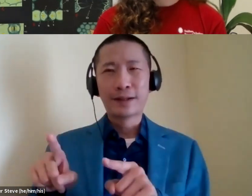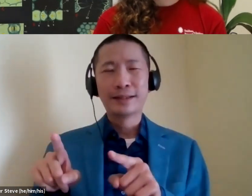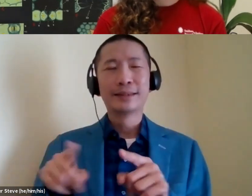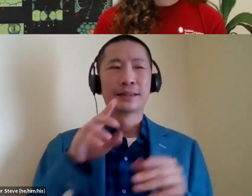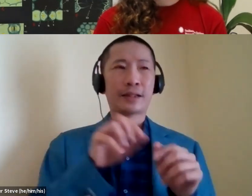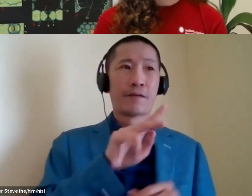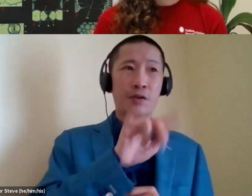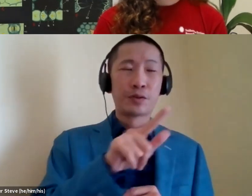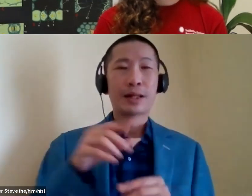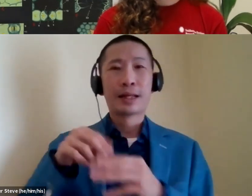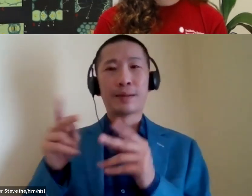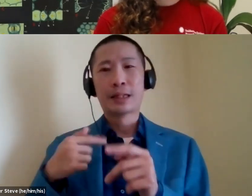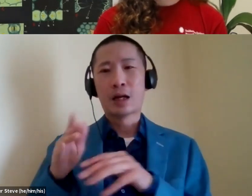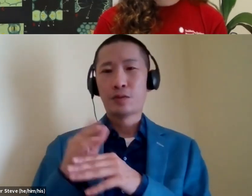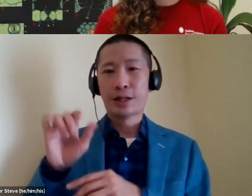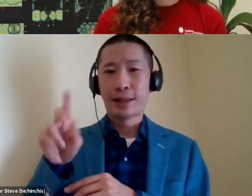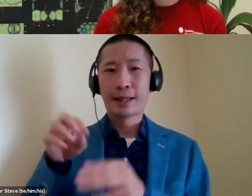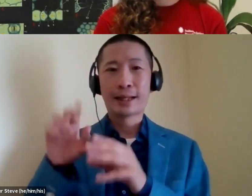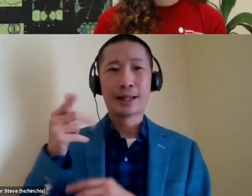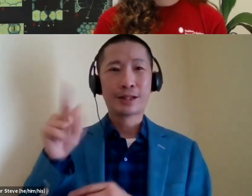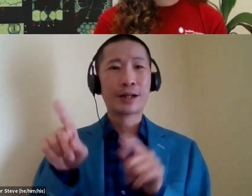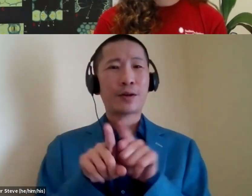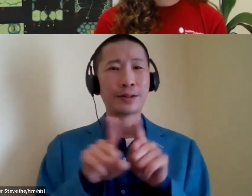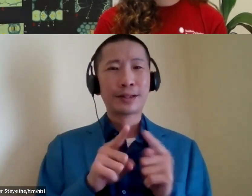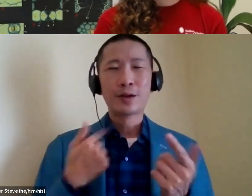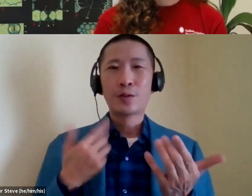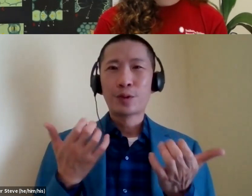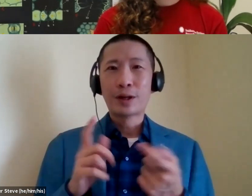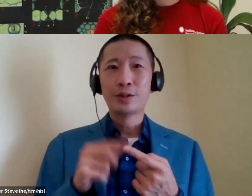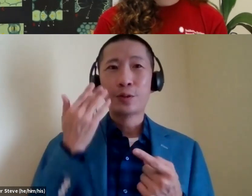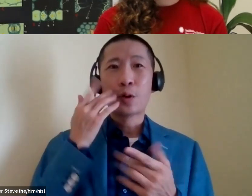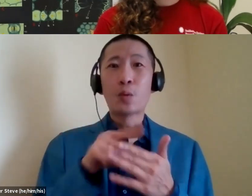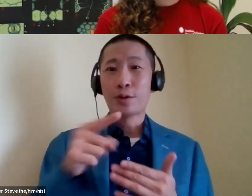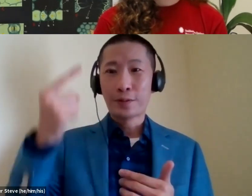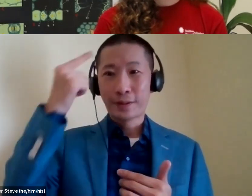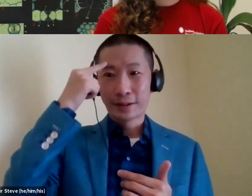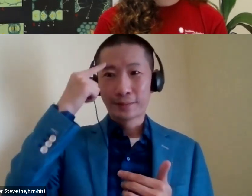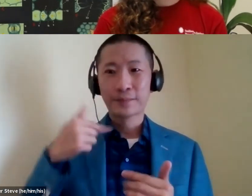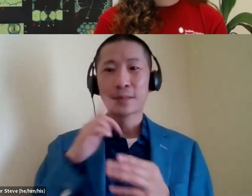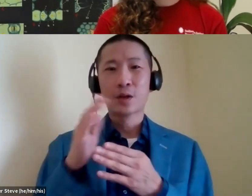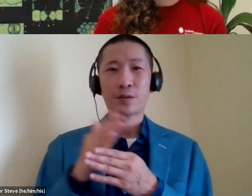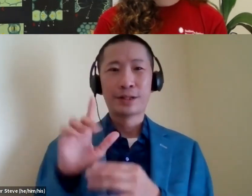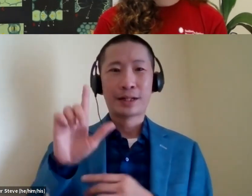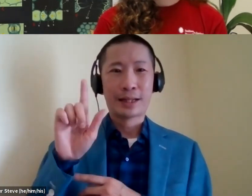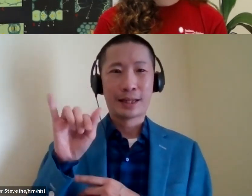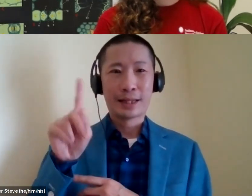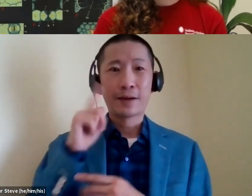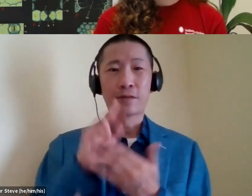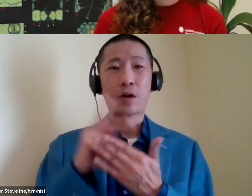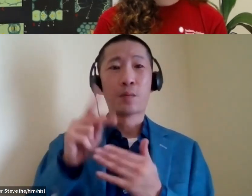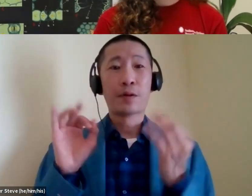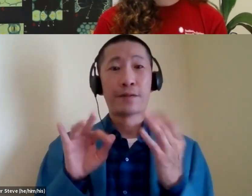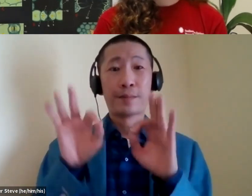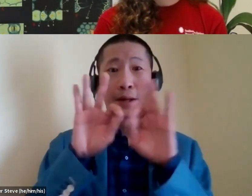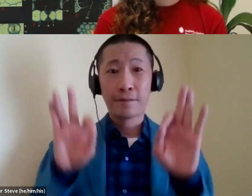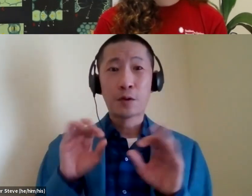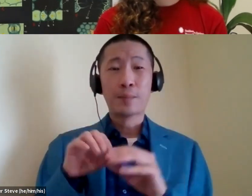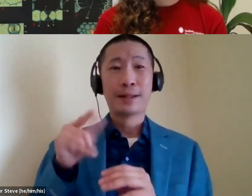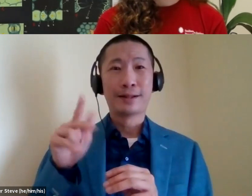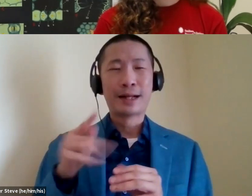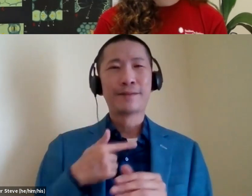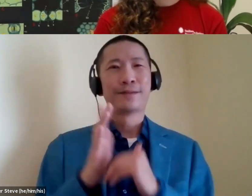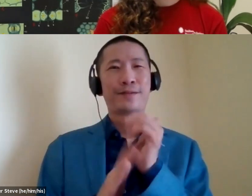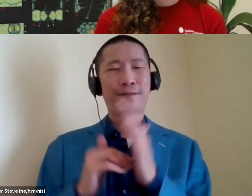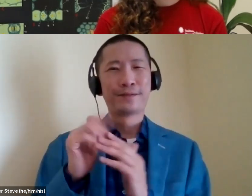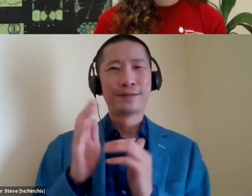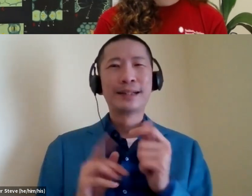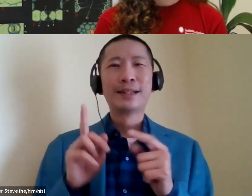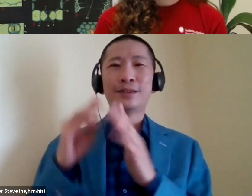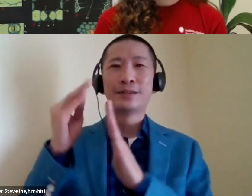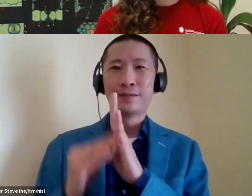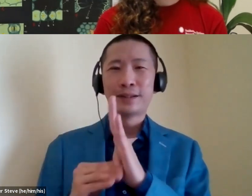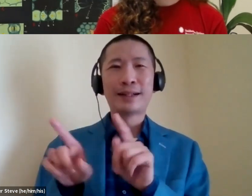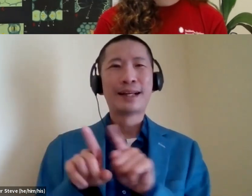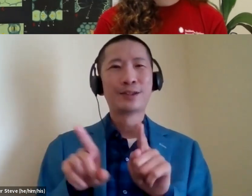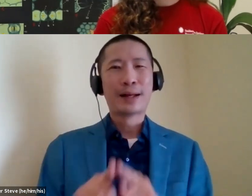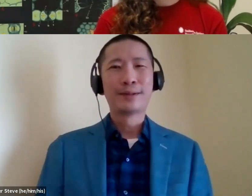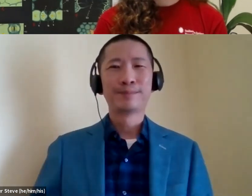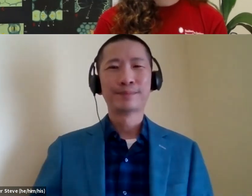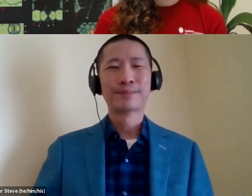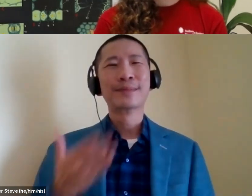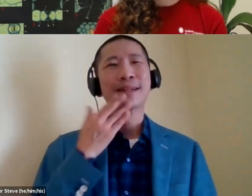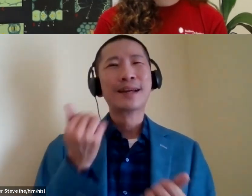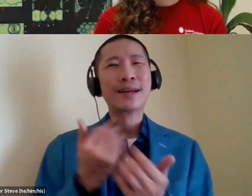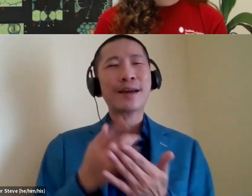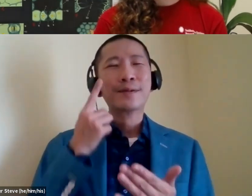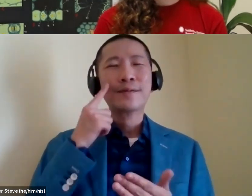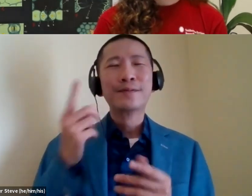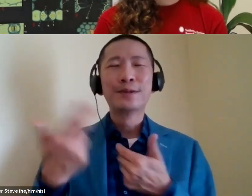Johanna (she/her) - AACPL: And I'm going to share the link for that in the chat and, last but not least, we would love to know what you think. I'm going to share a link for our program feedback form in the chat and please feel free to fill that out as well. Thank you everyone for joining us today.